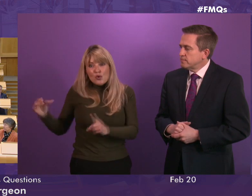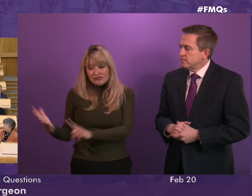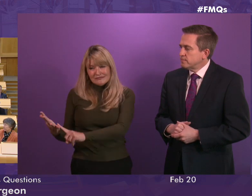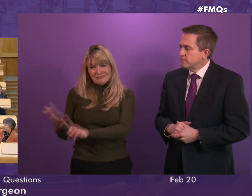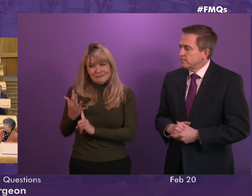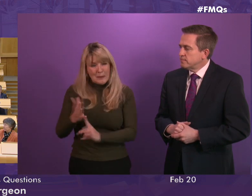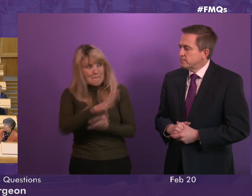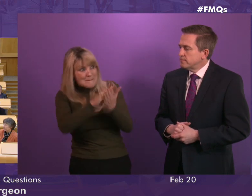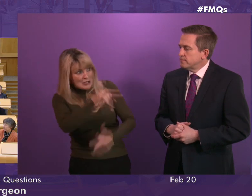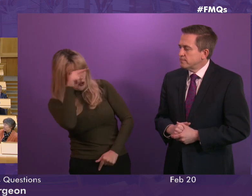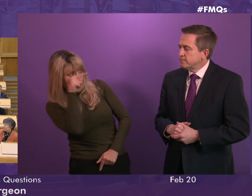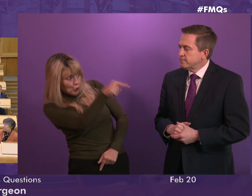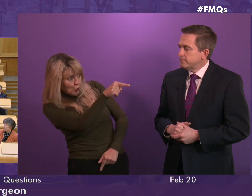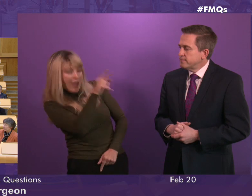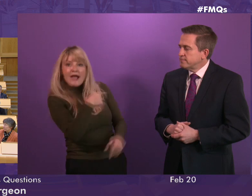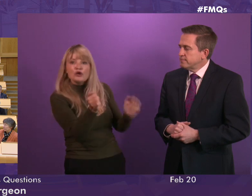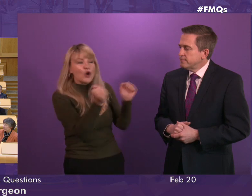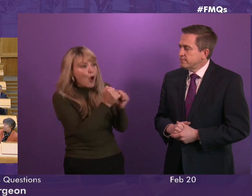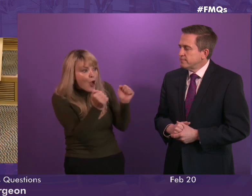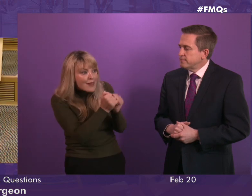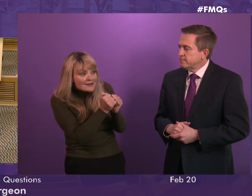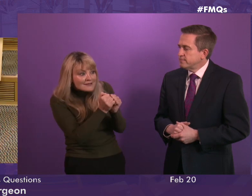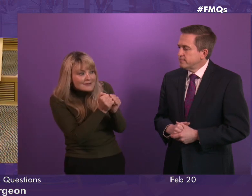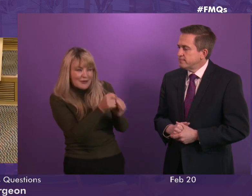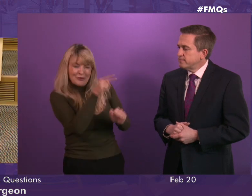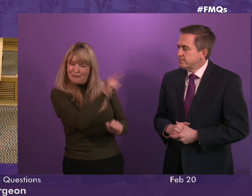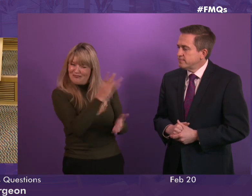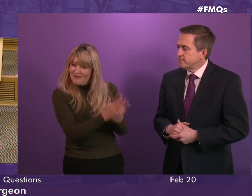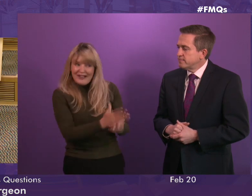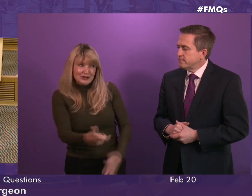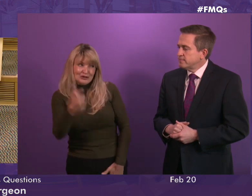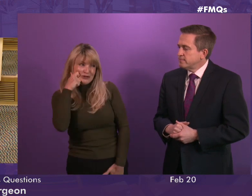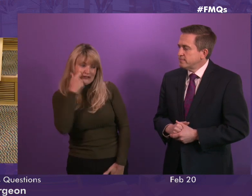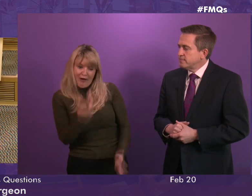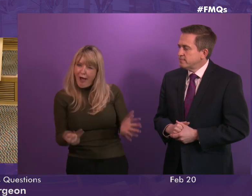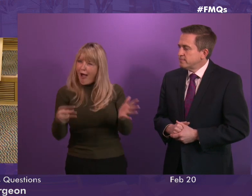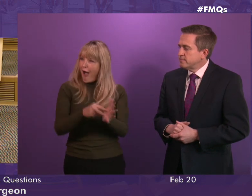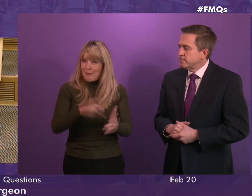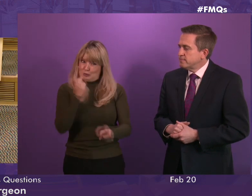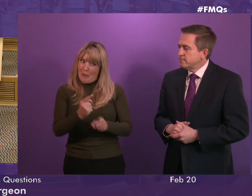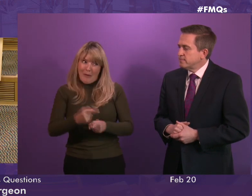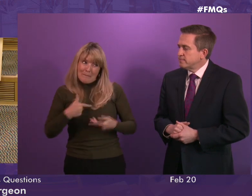Carlaw and his colleagues have an absolute cheek to talk about our public services. We